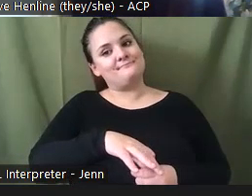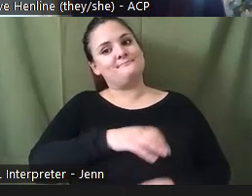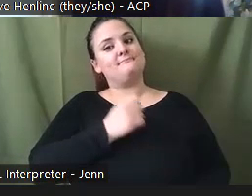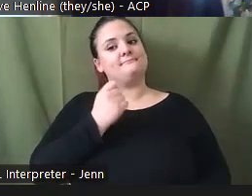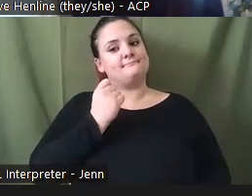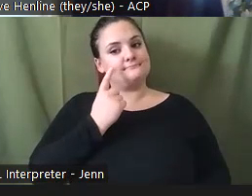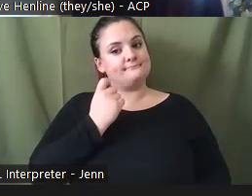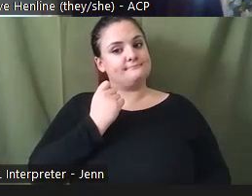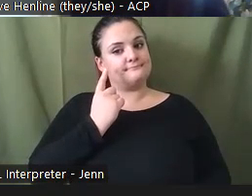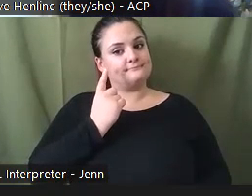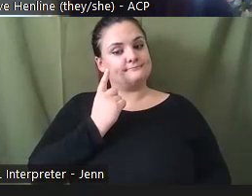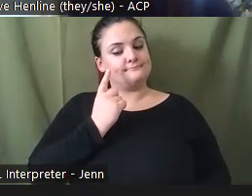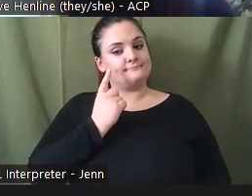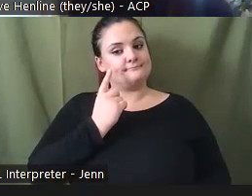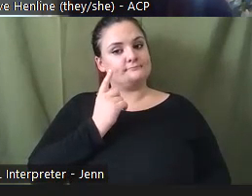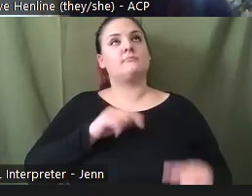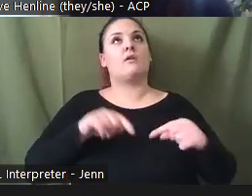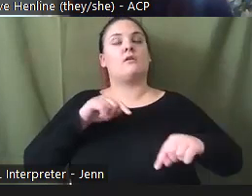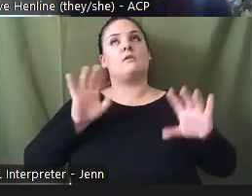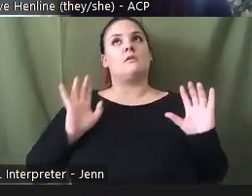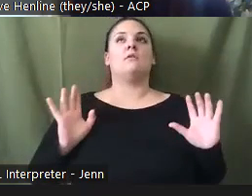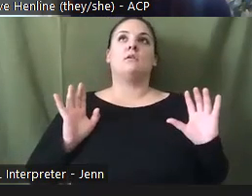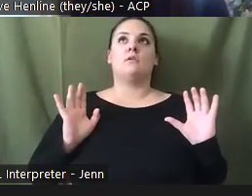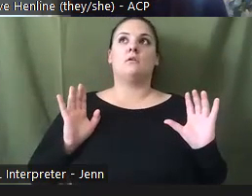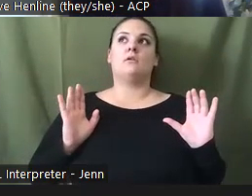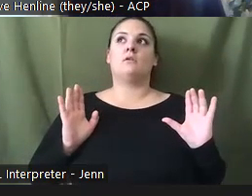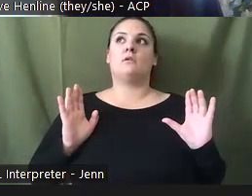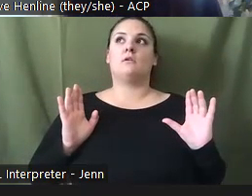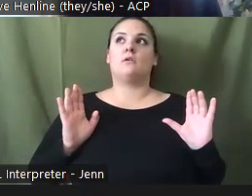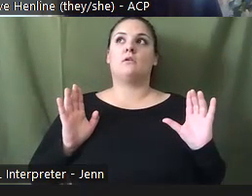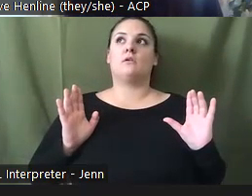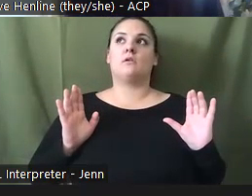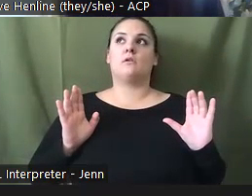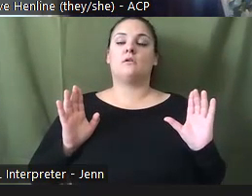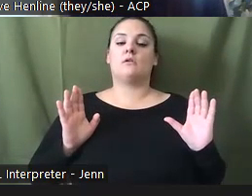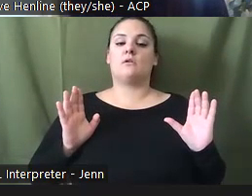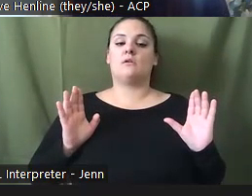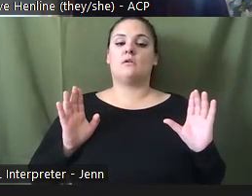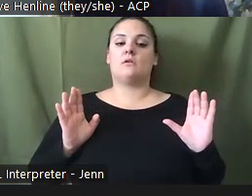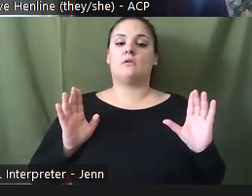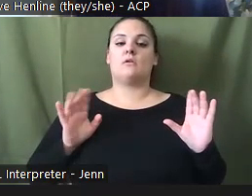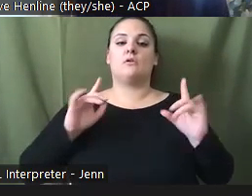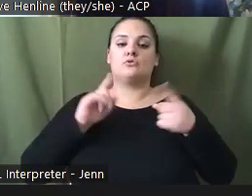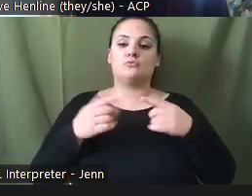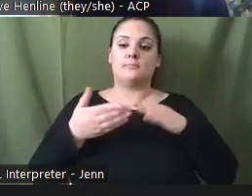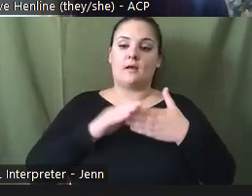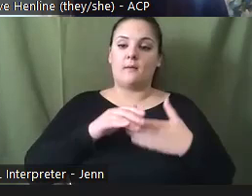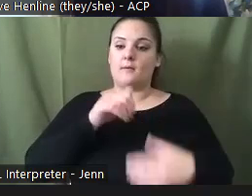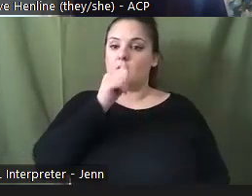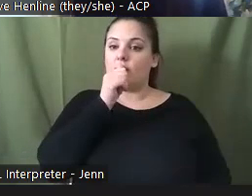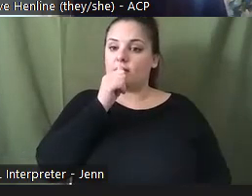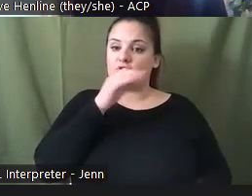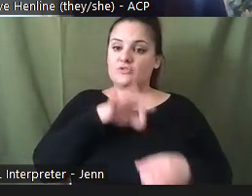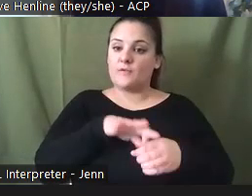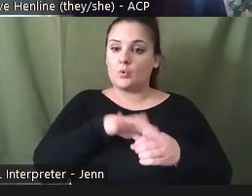or well, you do not have to be an ACP participant to be a confidential voter. This is an option